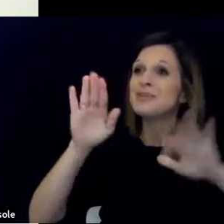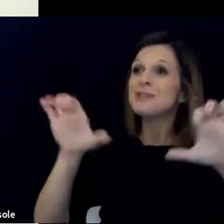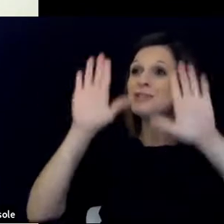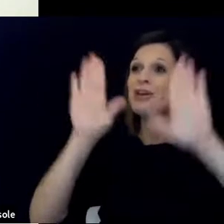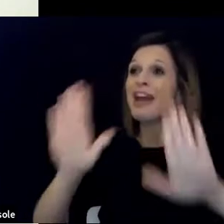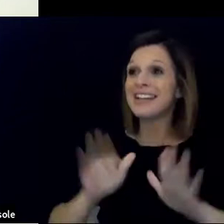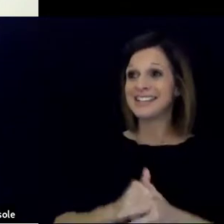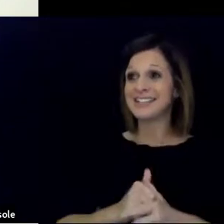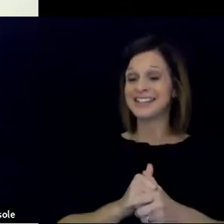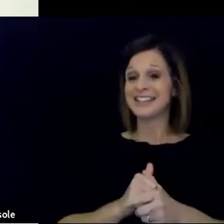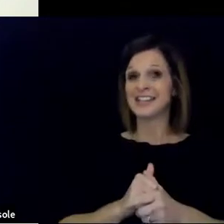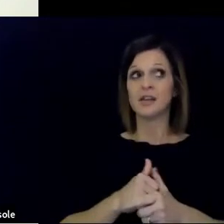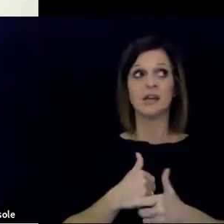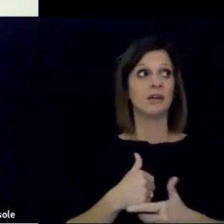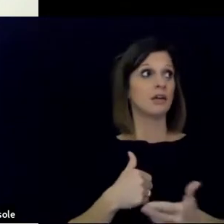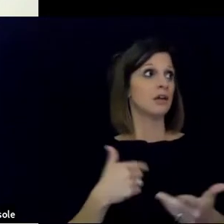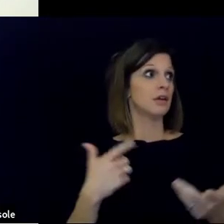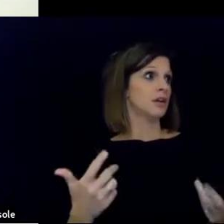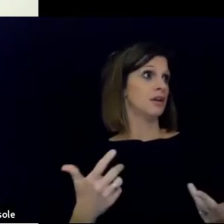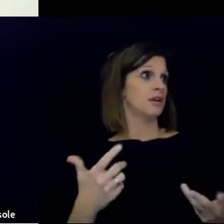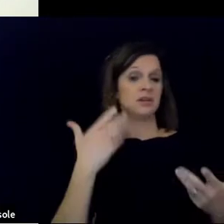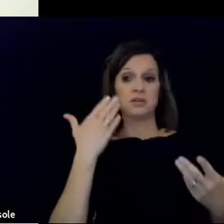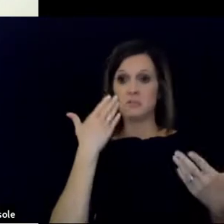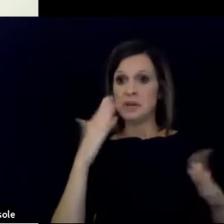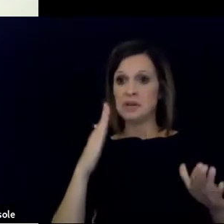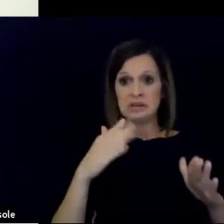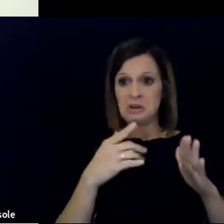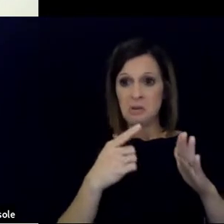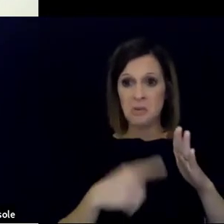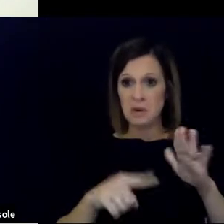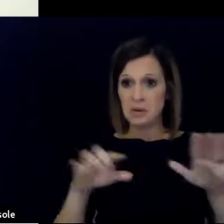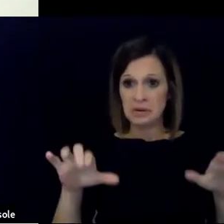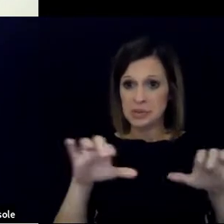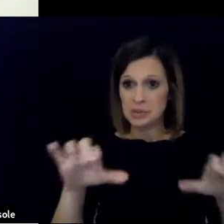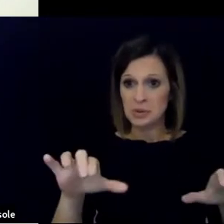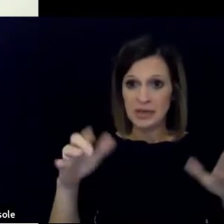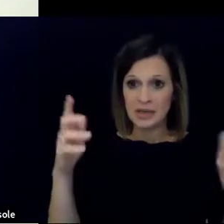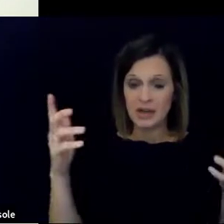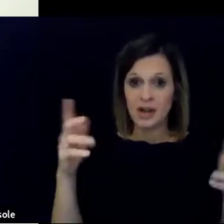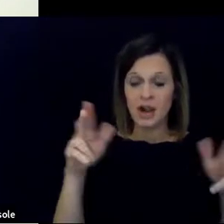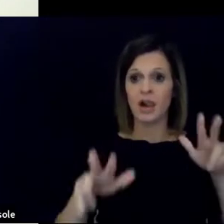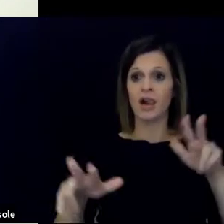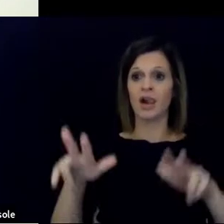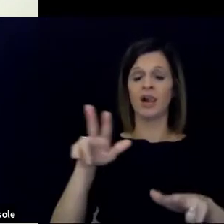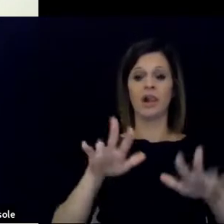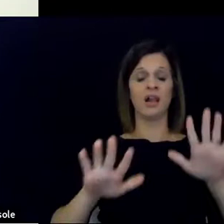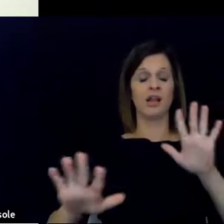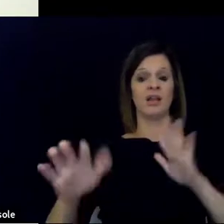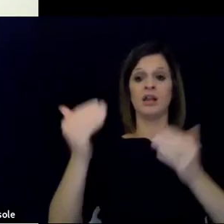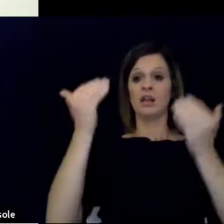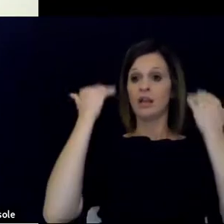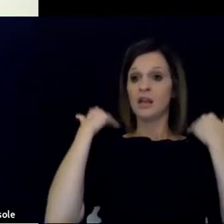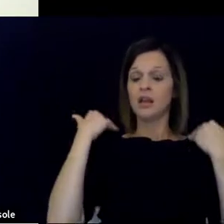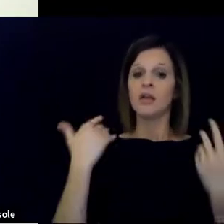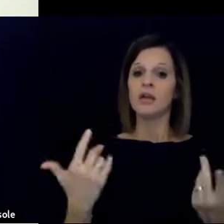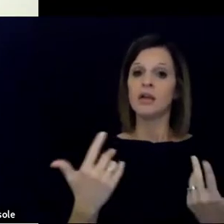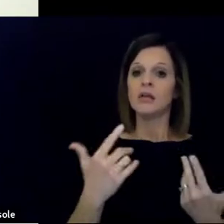I mean, I didn't know what the heck we were doing. So if it's hard enough with more typically developing kids,